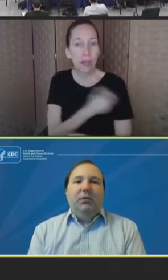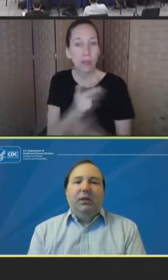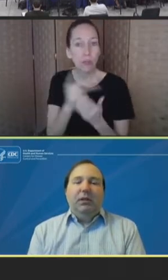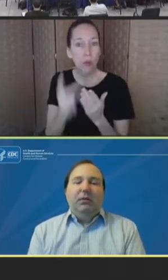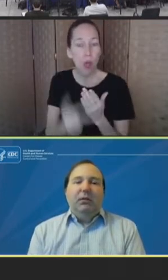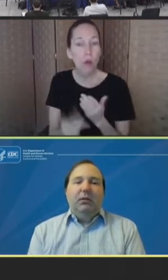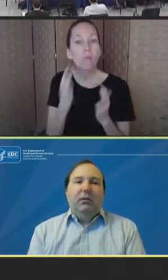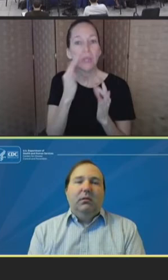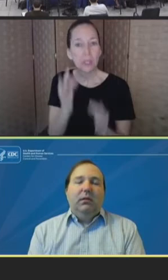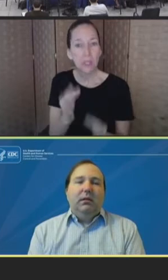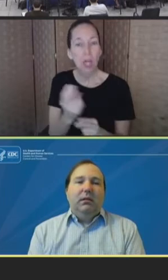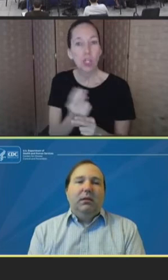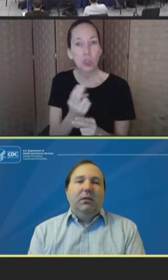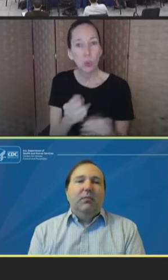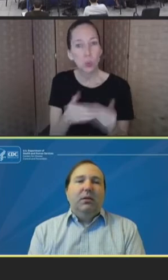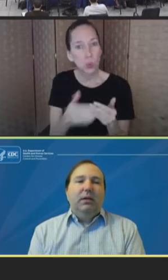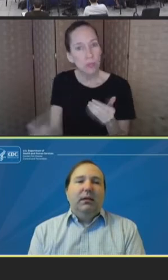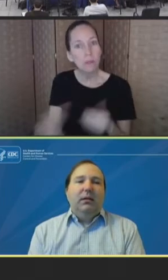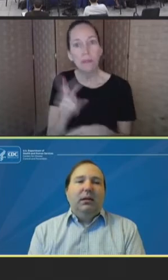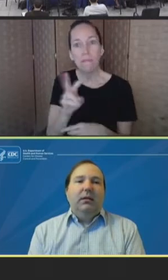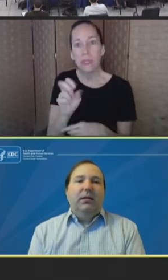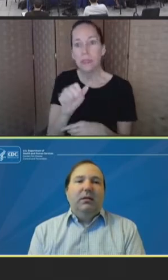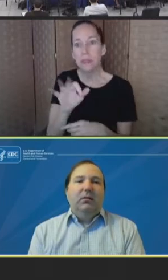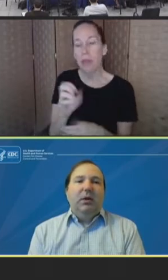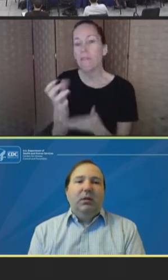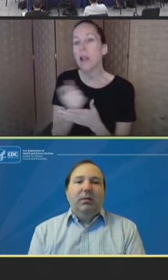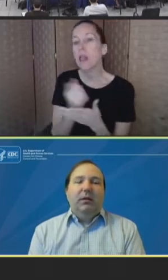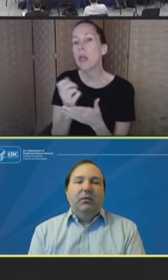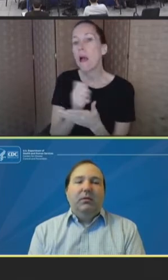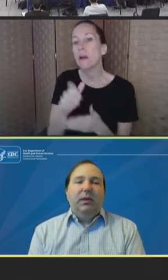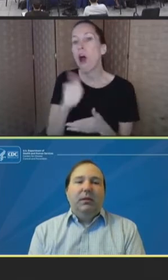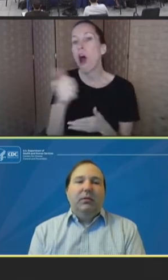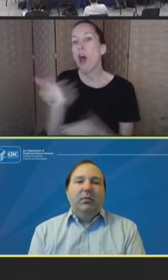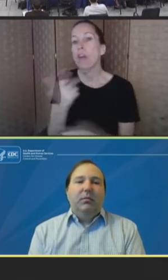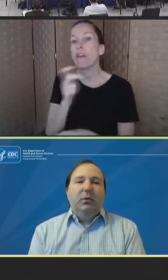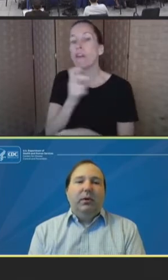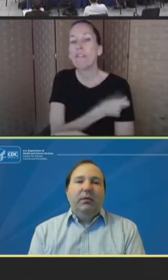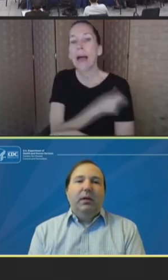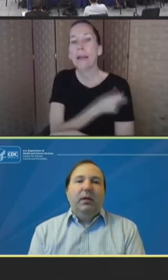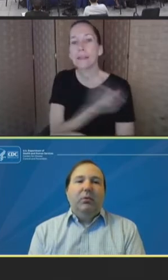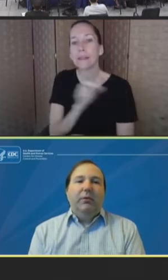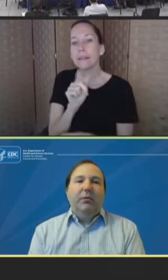v-safe to collect similar data in the context of the monkeypox vaccination program and outbreak